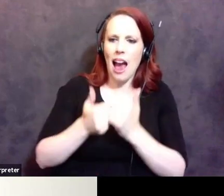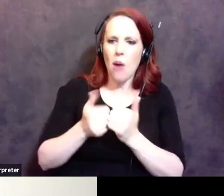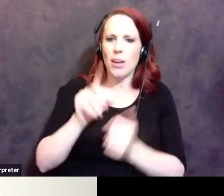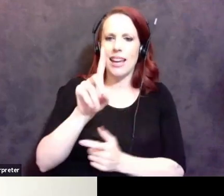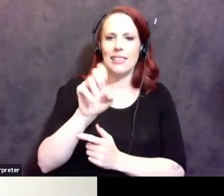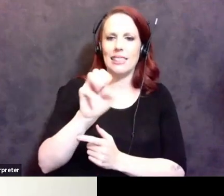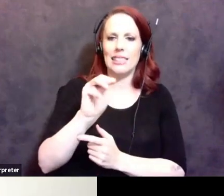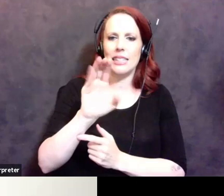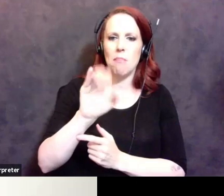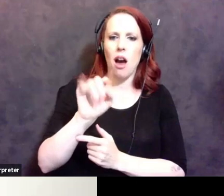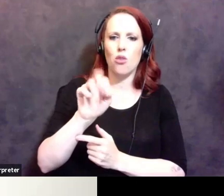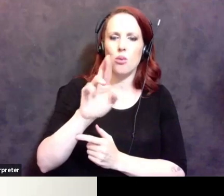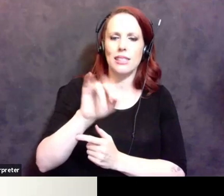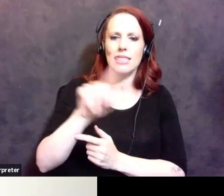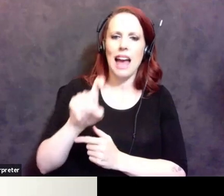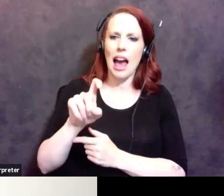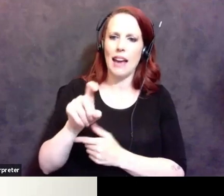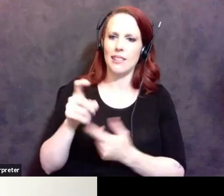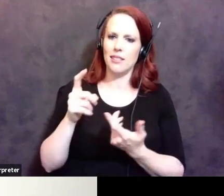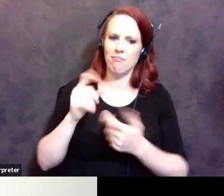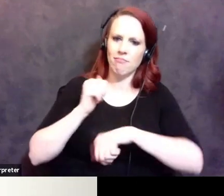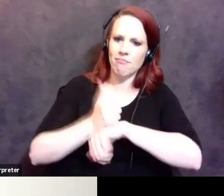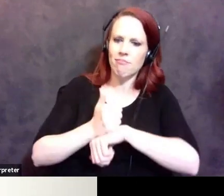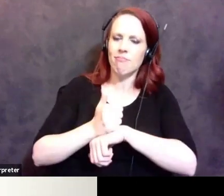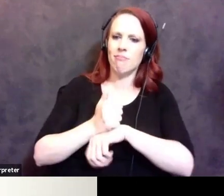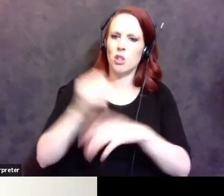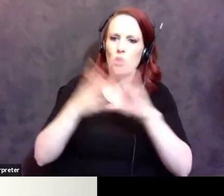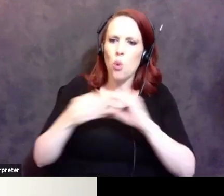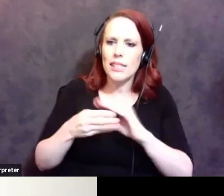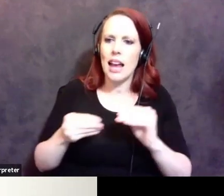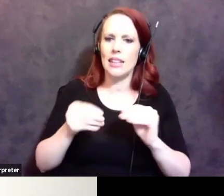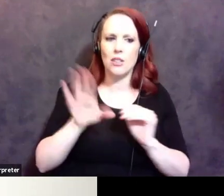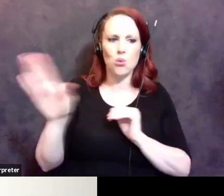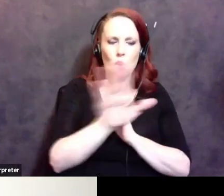Who gets to decide whose story is told and why? And why is that person's story more important